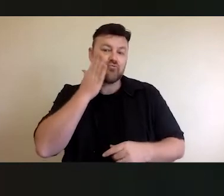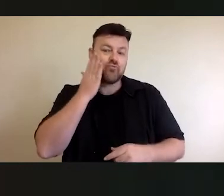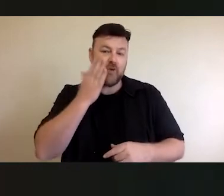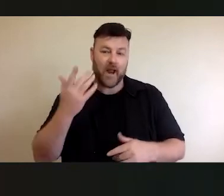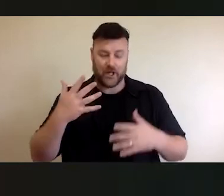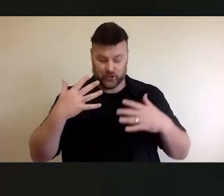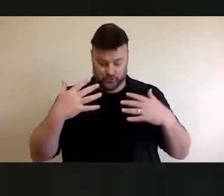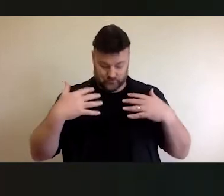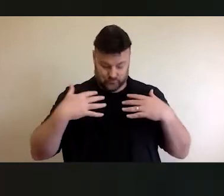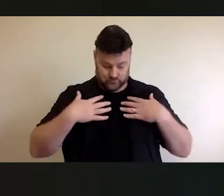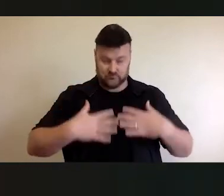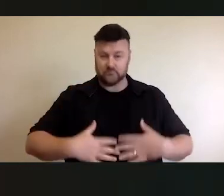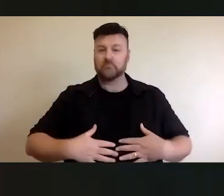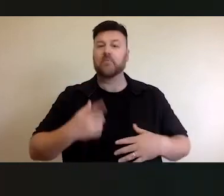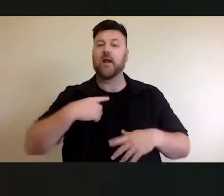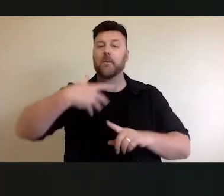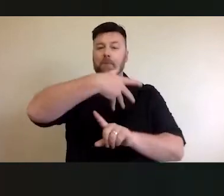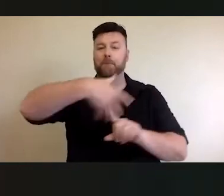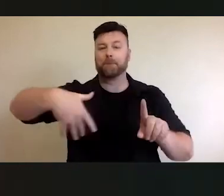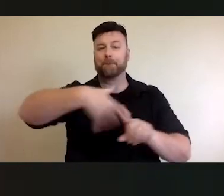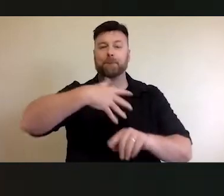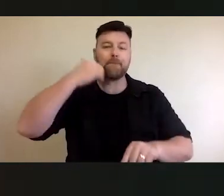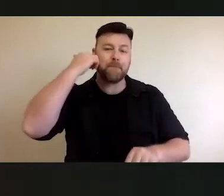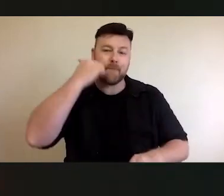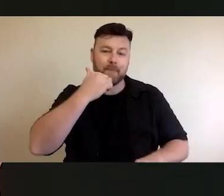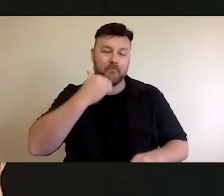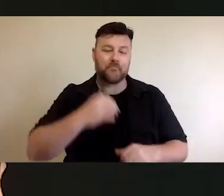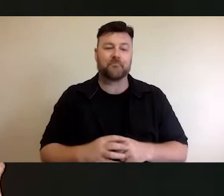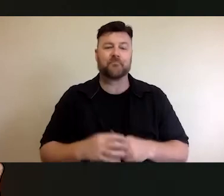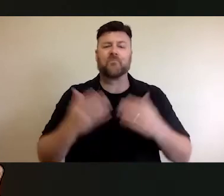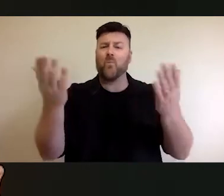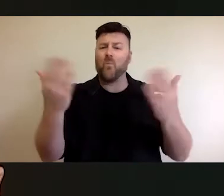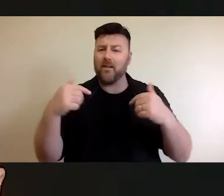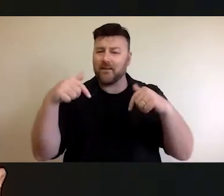Welcome again to today's session, everyone. It's great to have you with us.